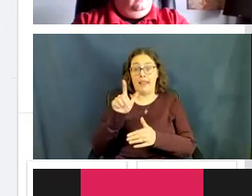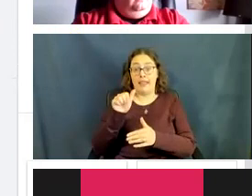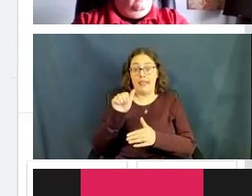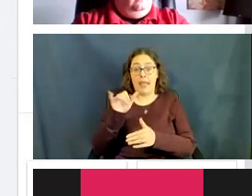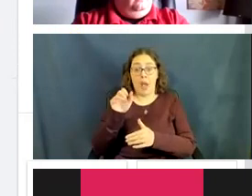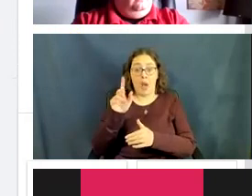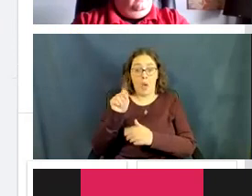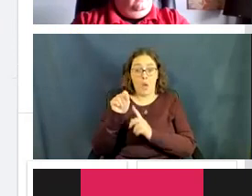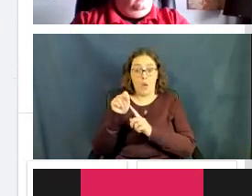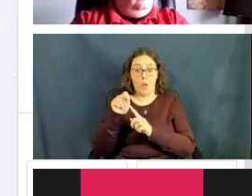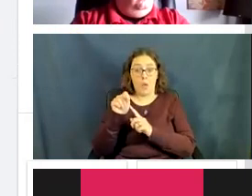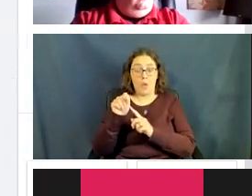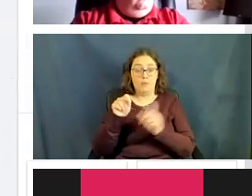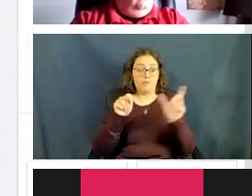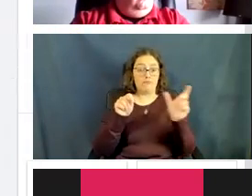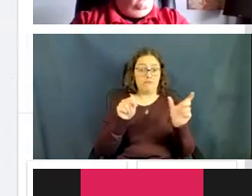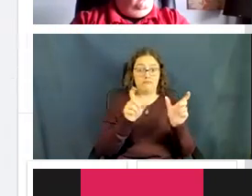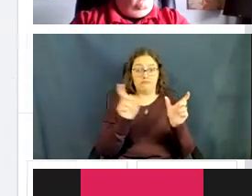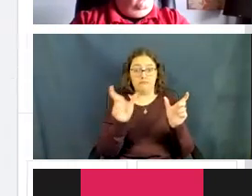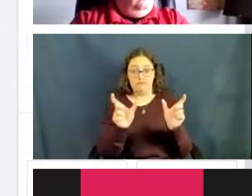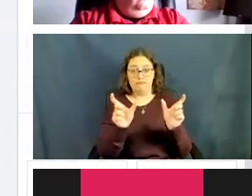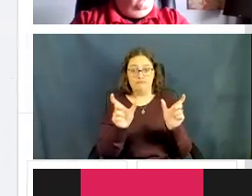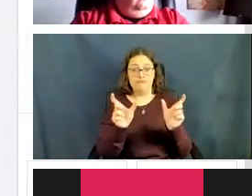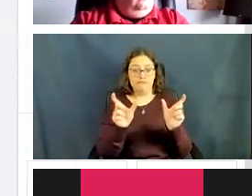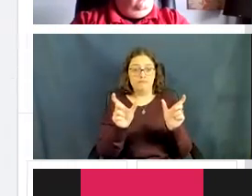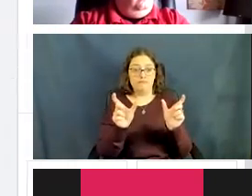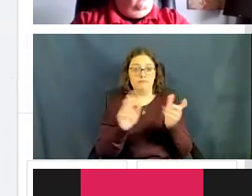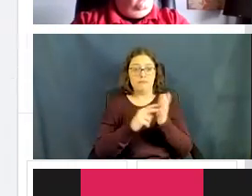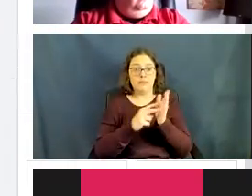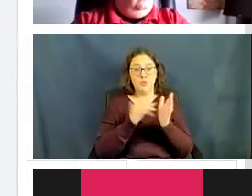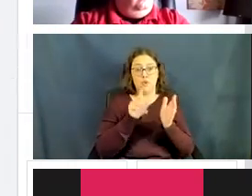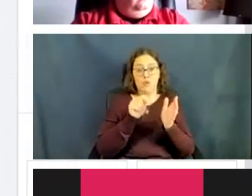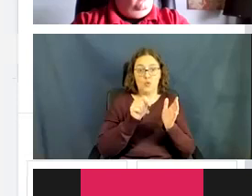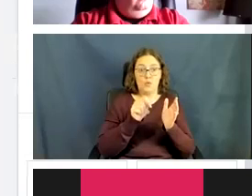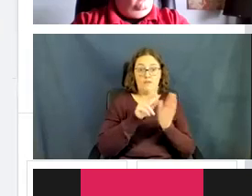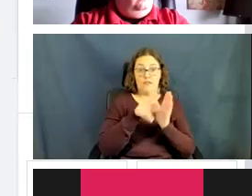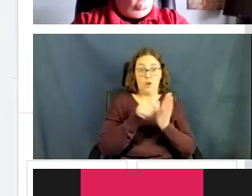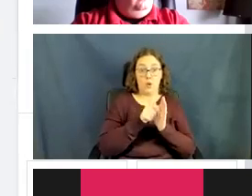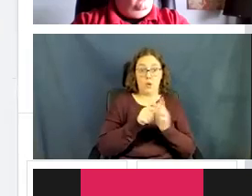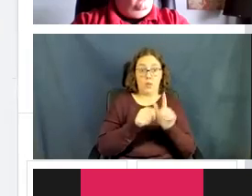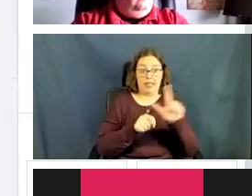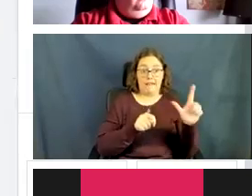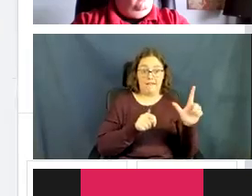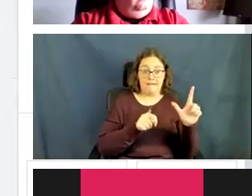and will be links within the home picture on each page.